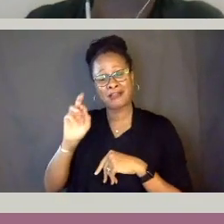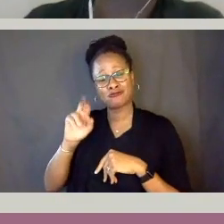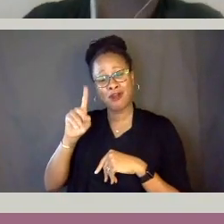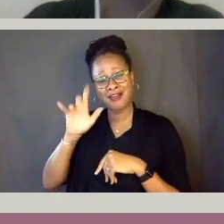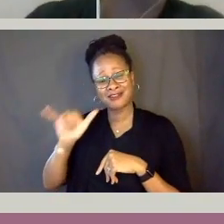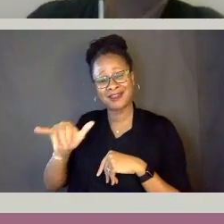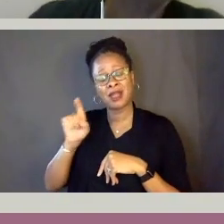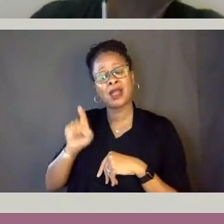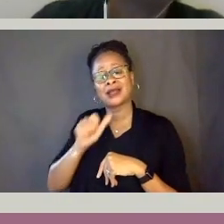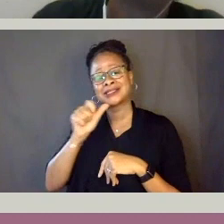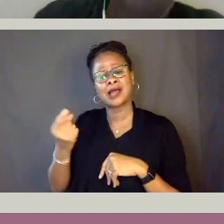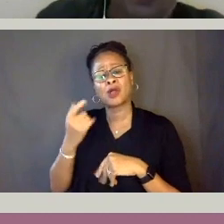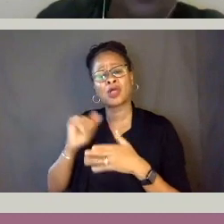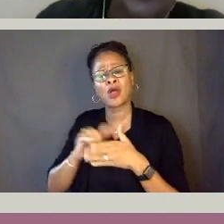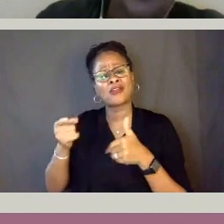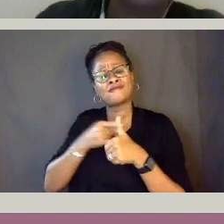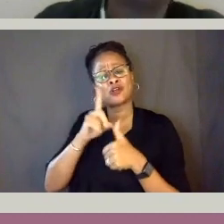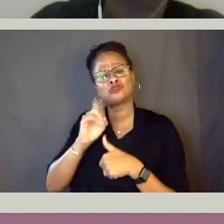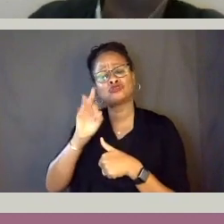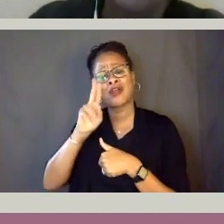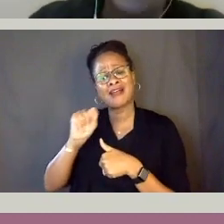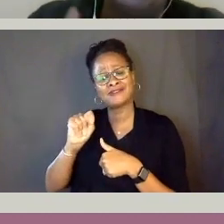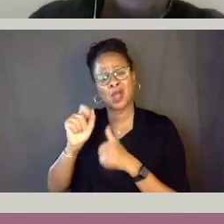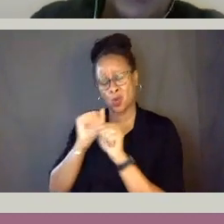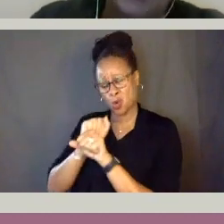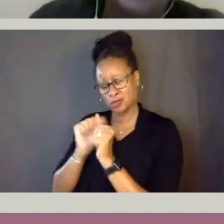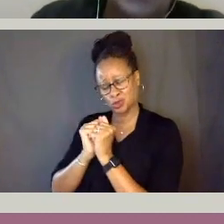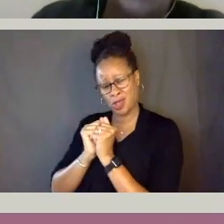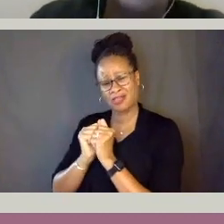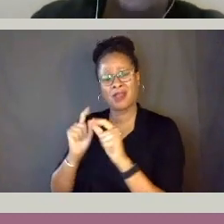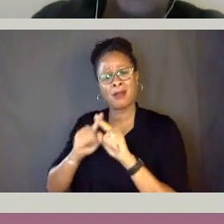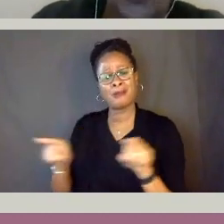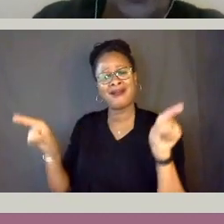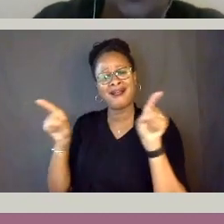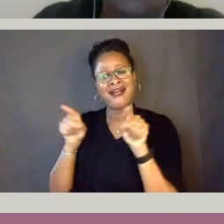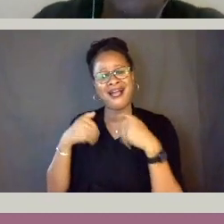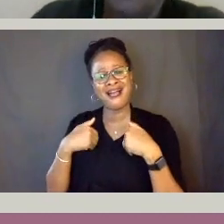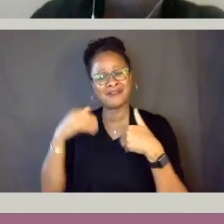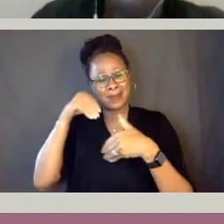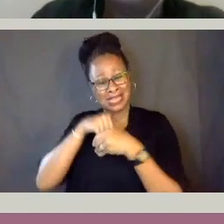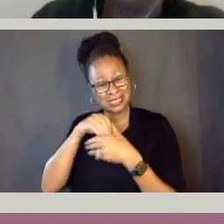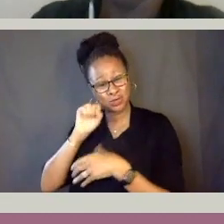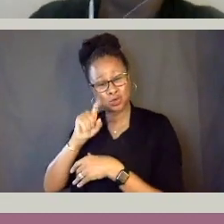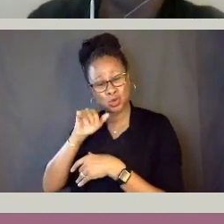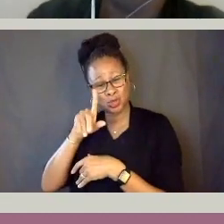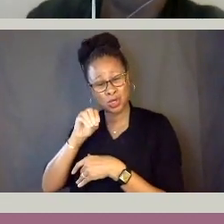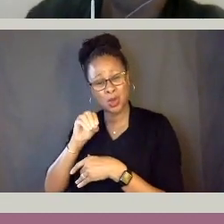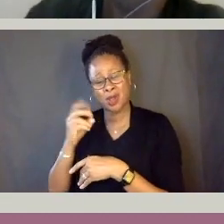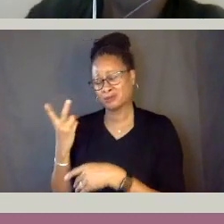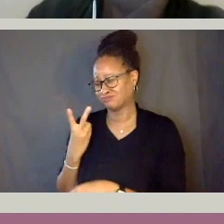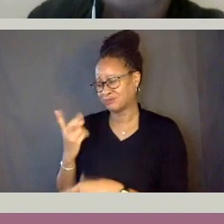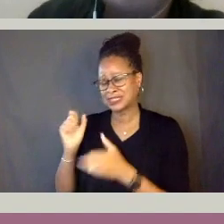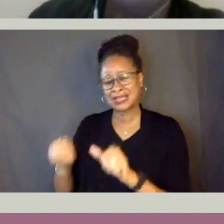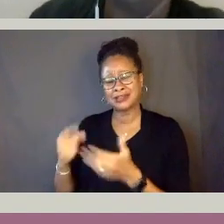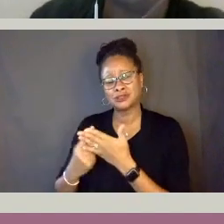work with me on the first draft and on the second draft but also being in studio where we could talk about pacing,